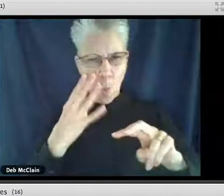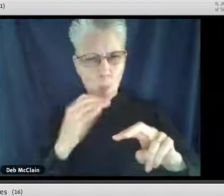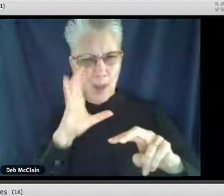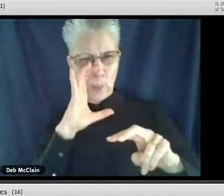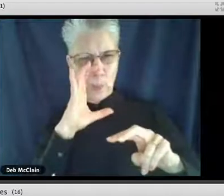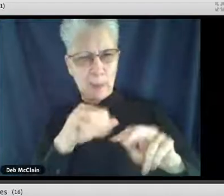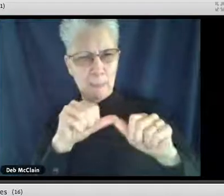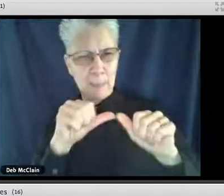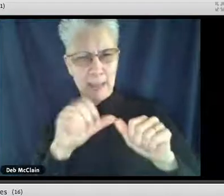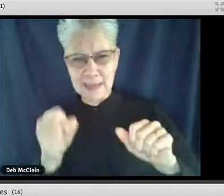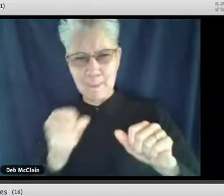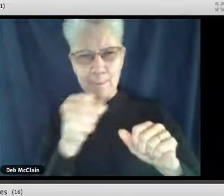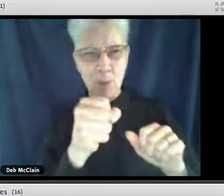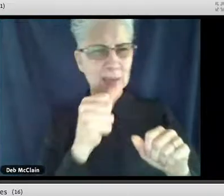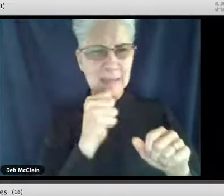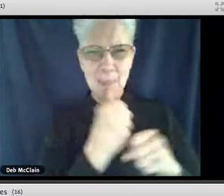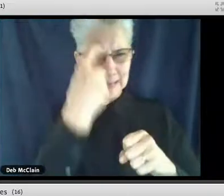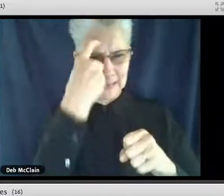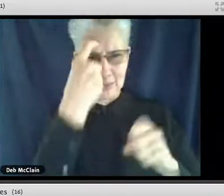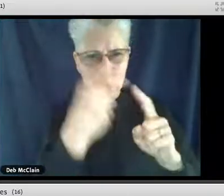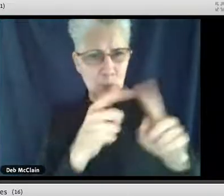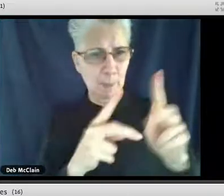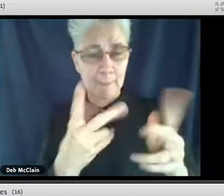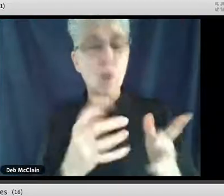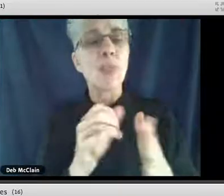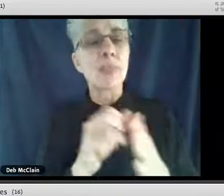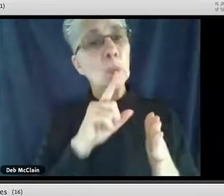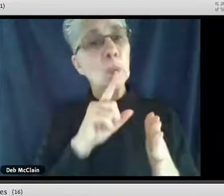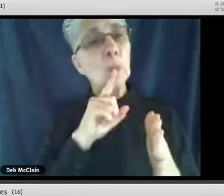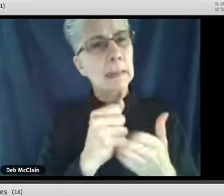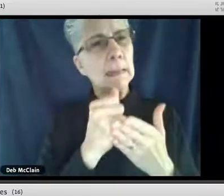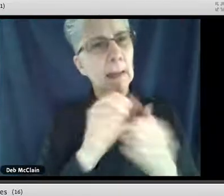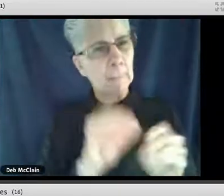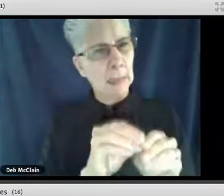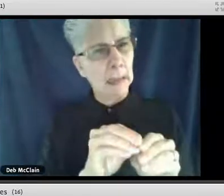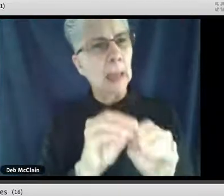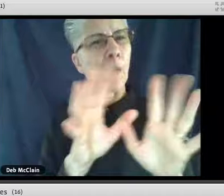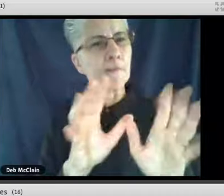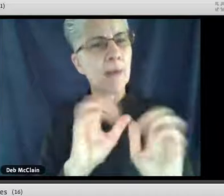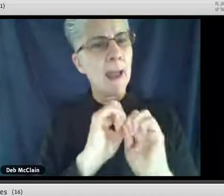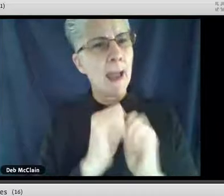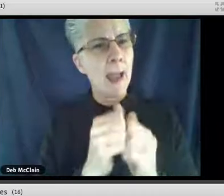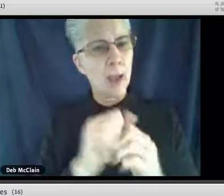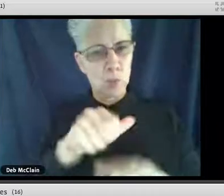Because it doesn't make any sense to people, and that can really clarify how you're going to set your menu.